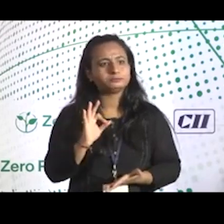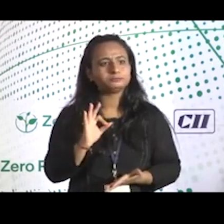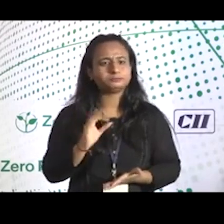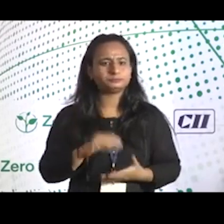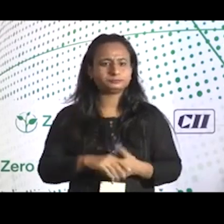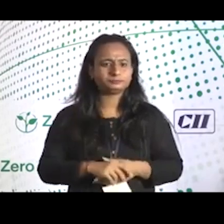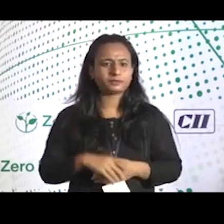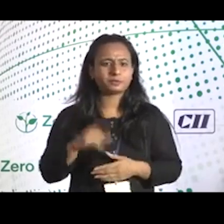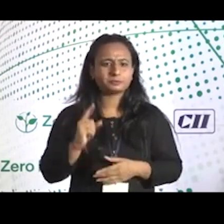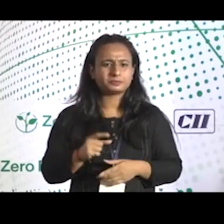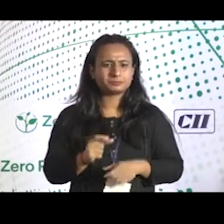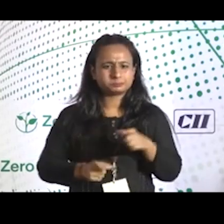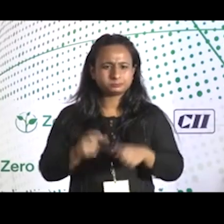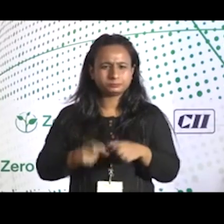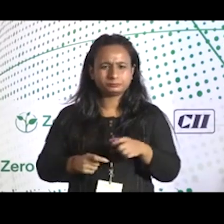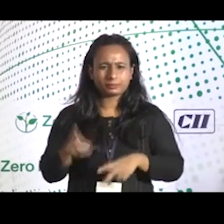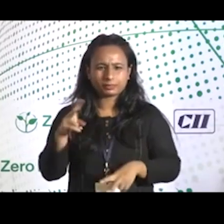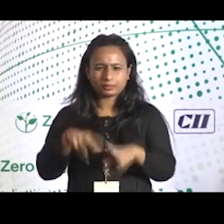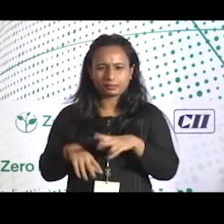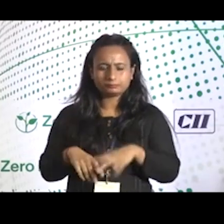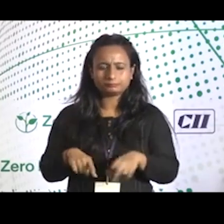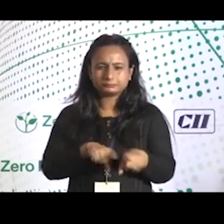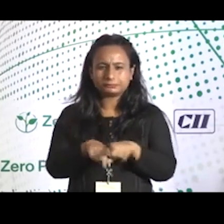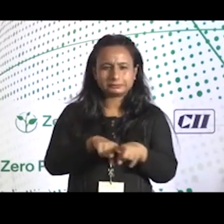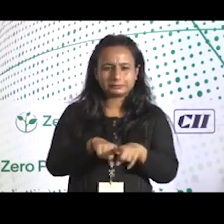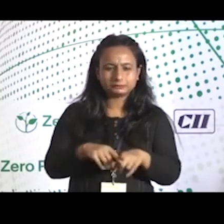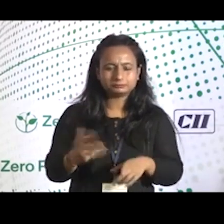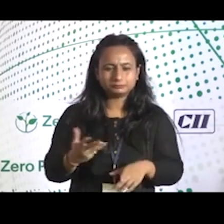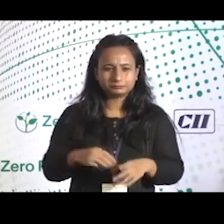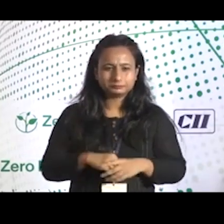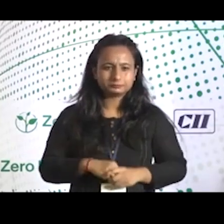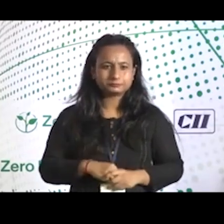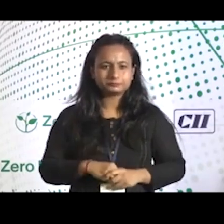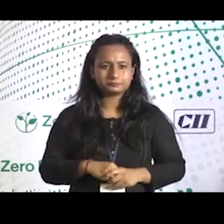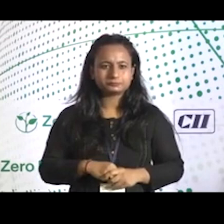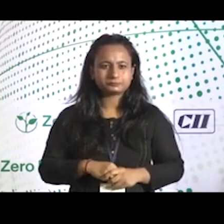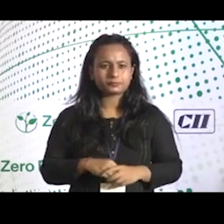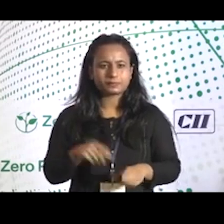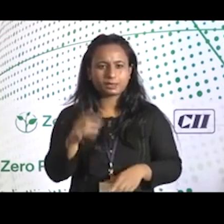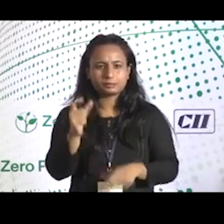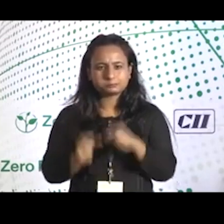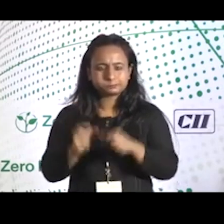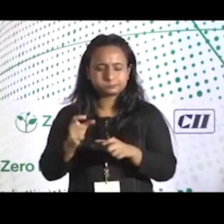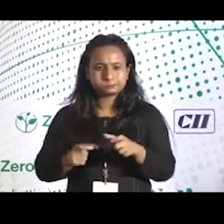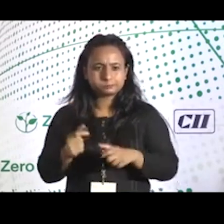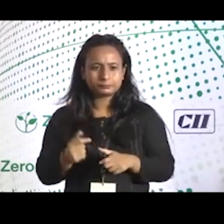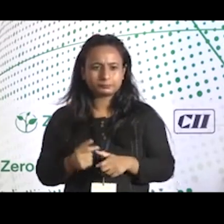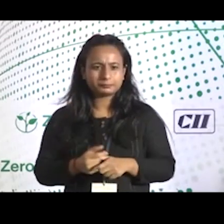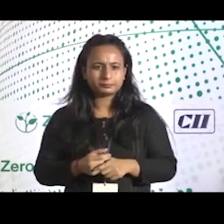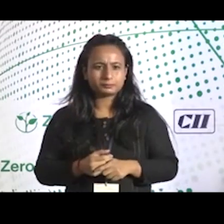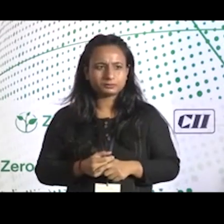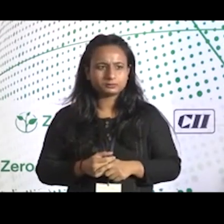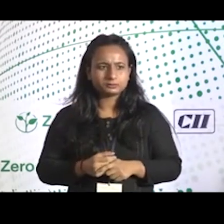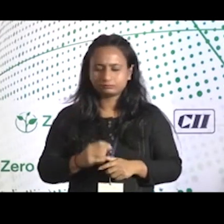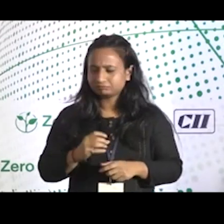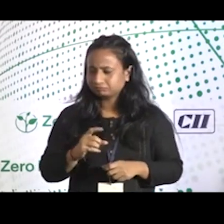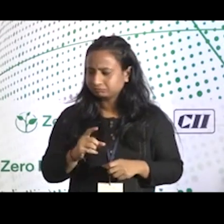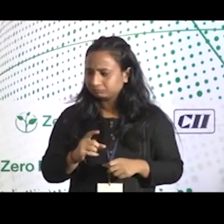I think right now if I take two examples, many of you probably heard of people like Skip a lot. He coined.